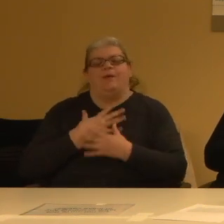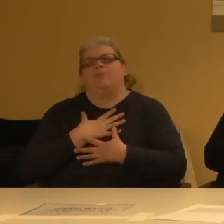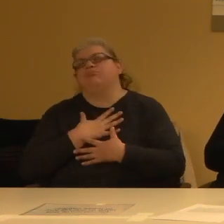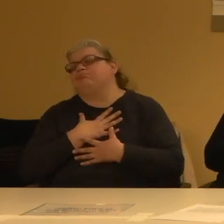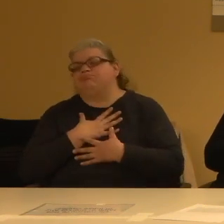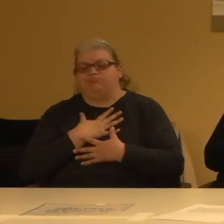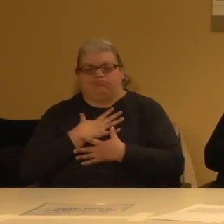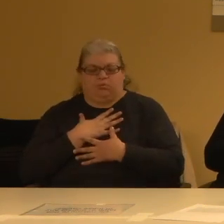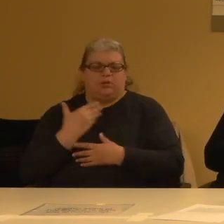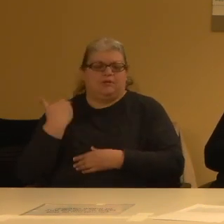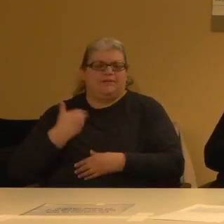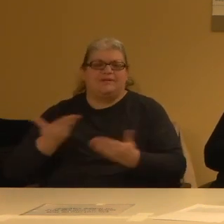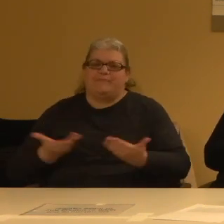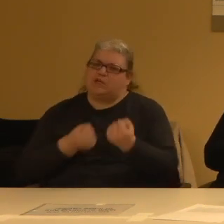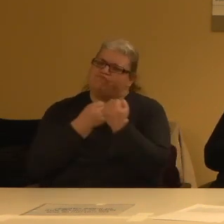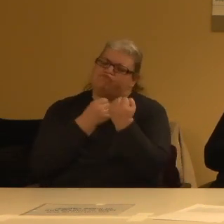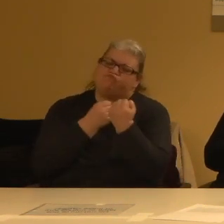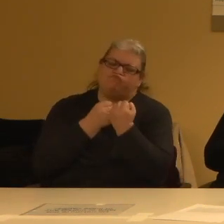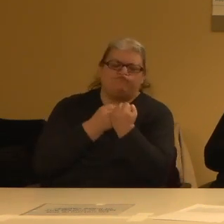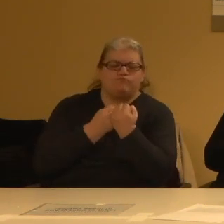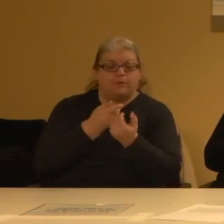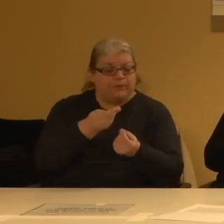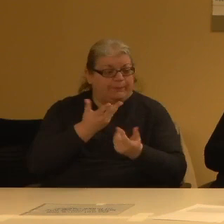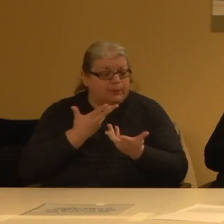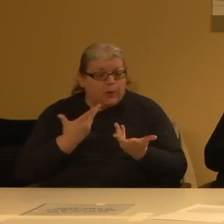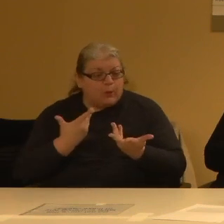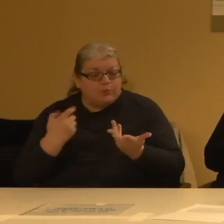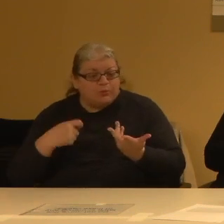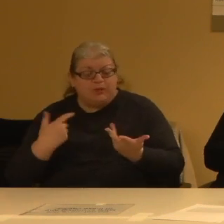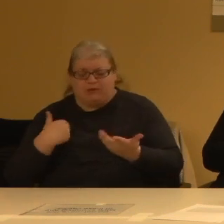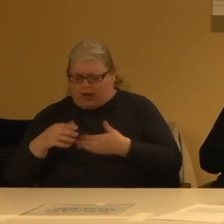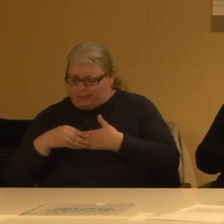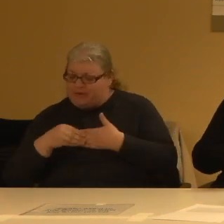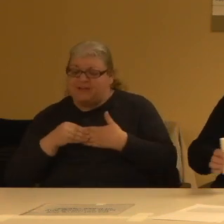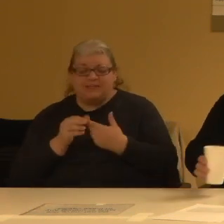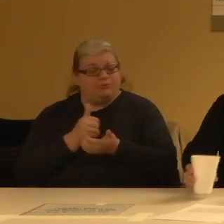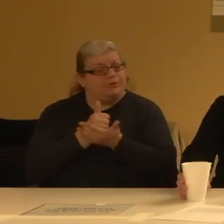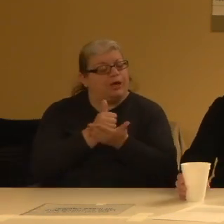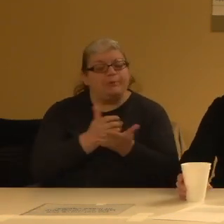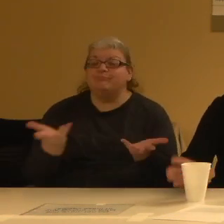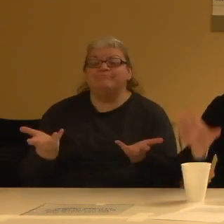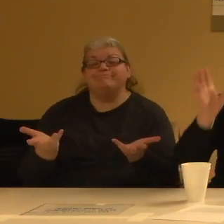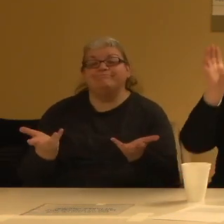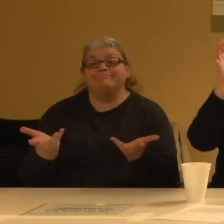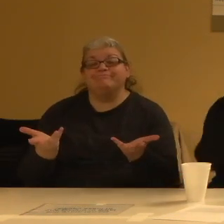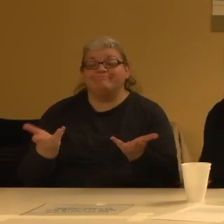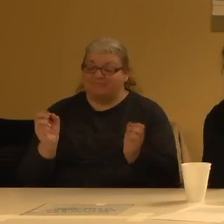so just tell me what you need me to be, and I will be flexible and be that." Okay, I'm done.